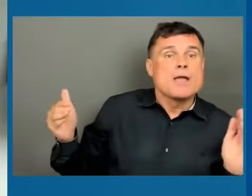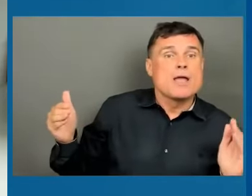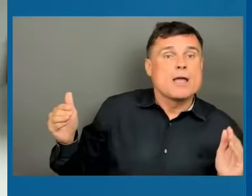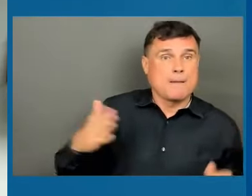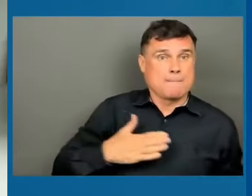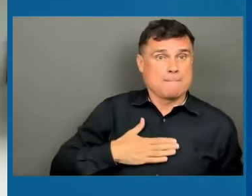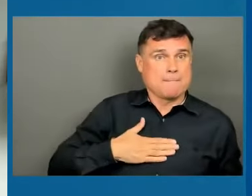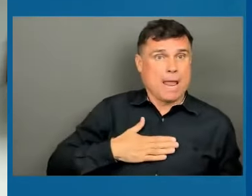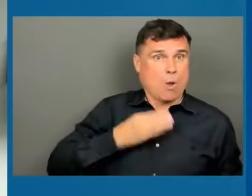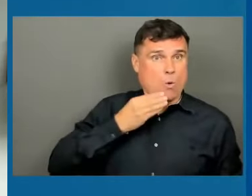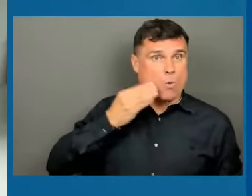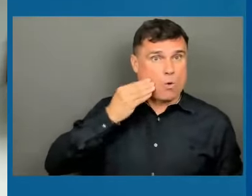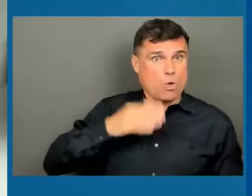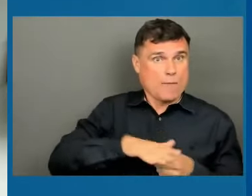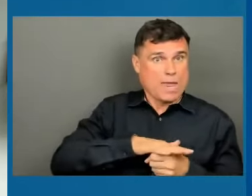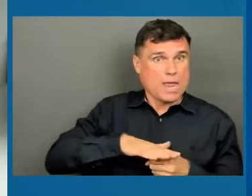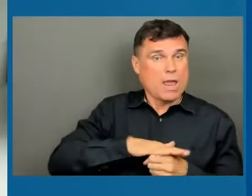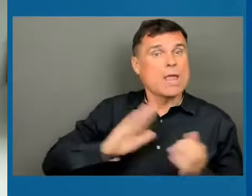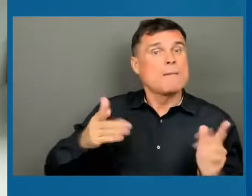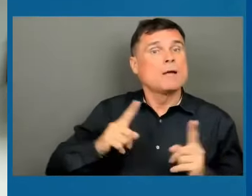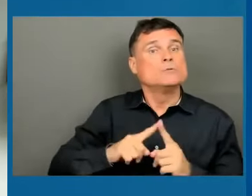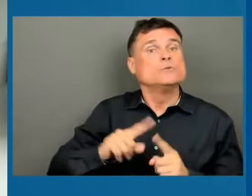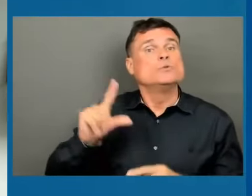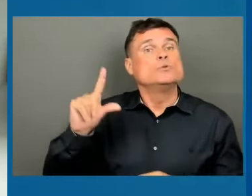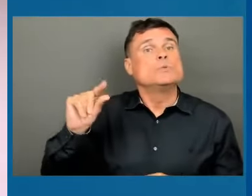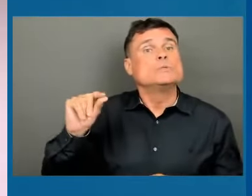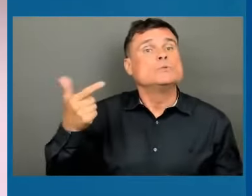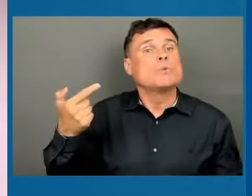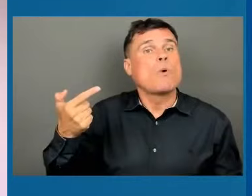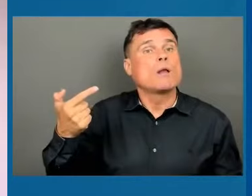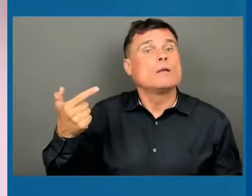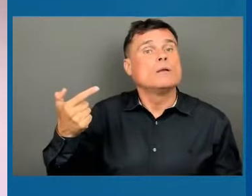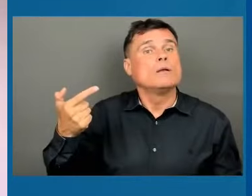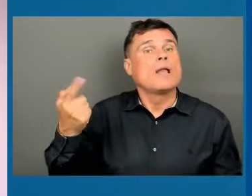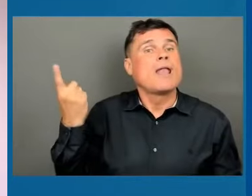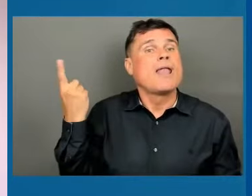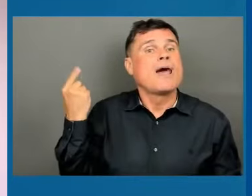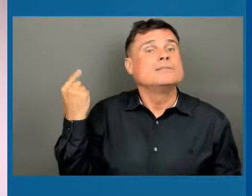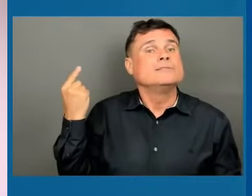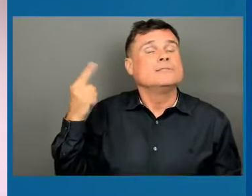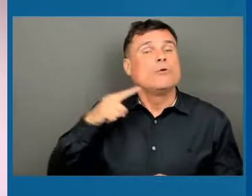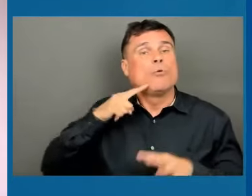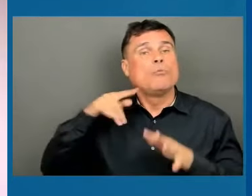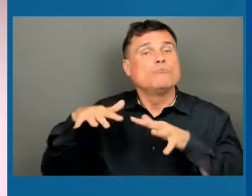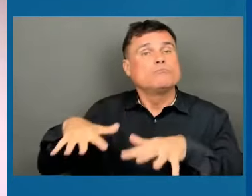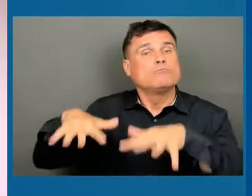I can try to tack that will one. I mean, I think one. More